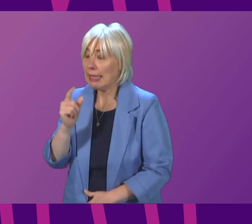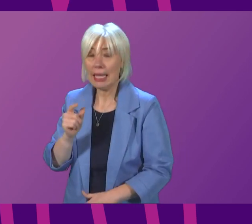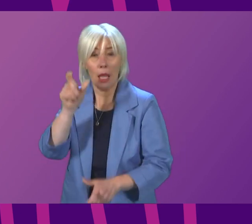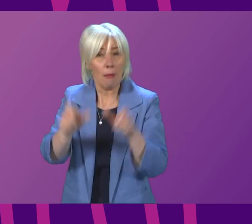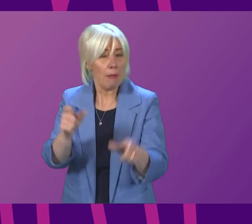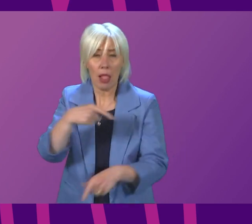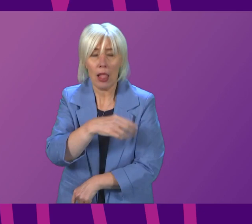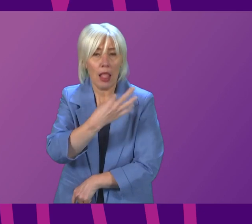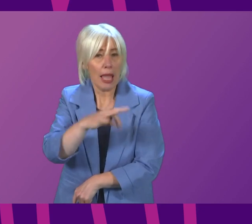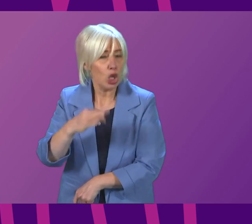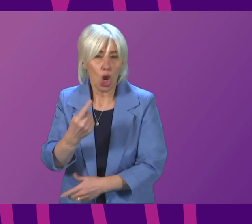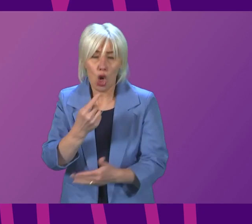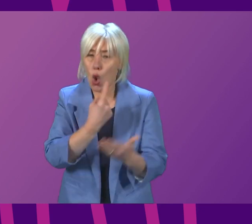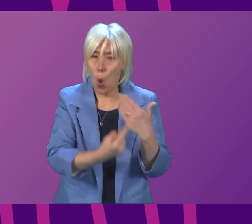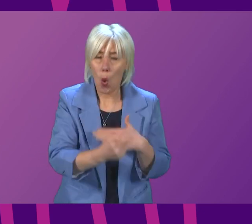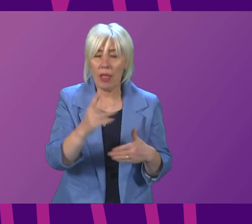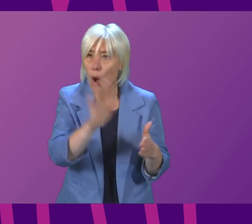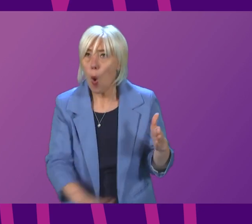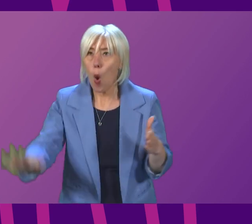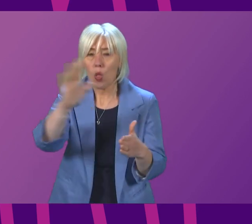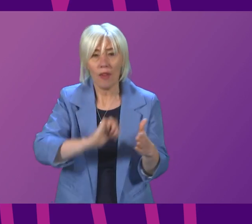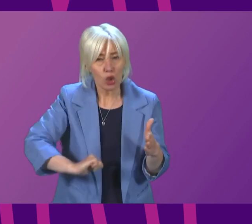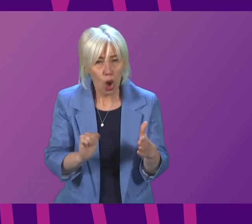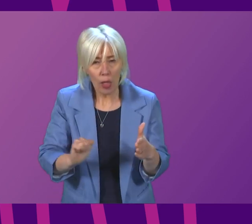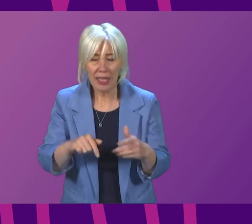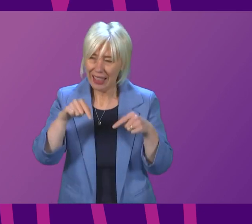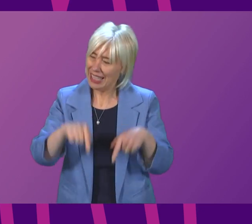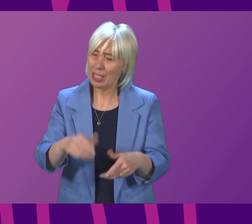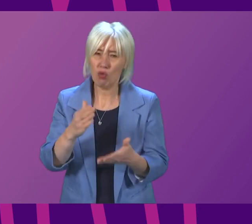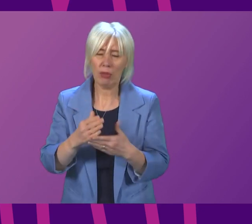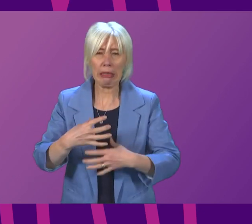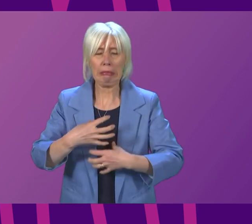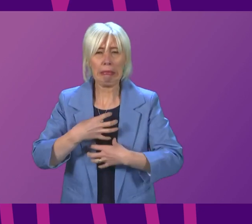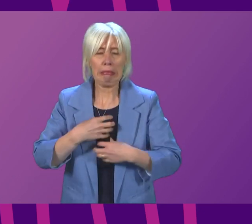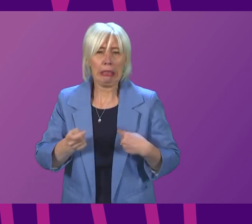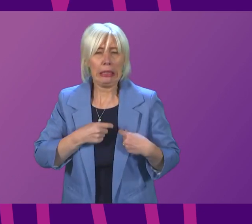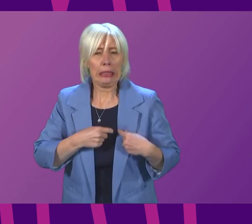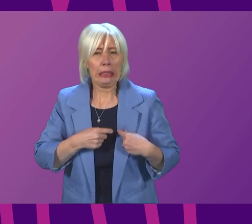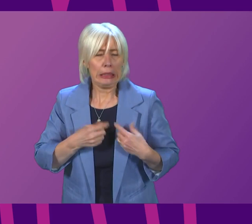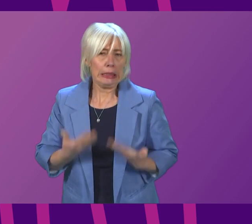but for patients across Scotland and, indeed, the wider public, because of the on-going